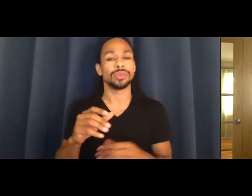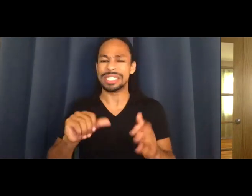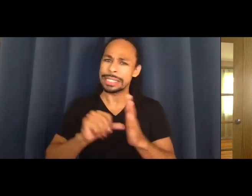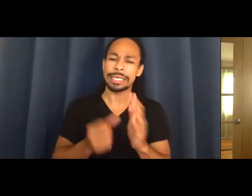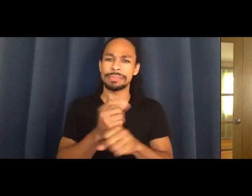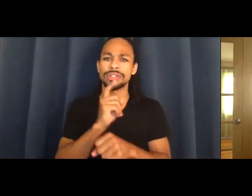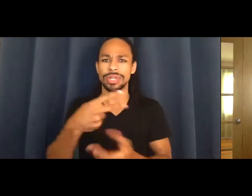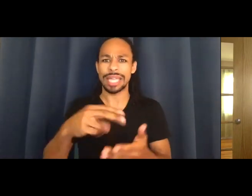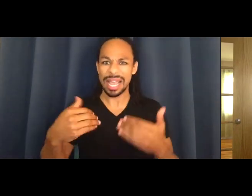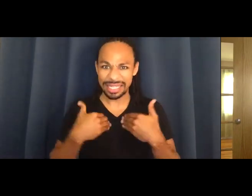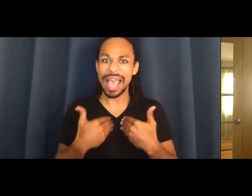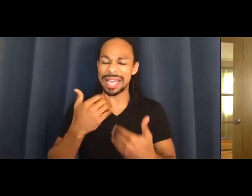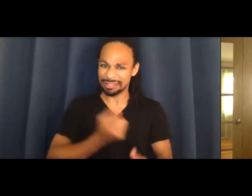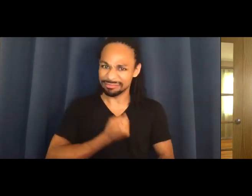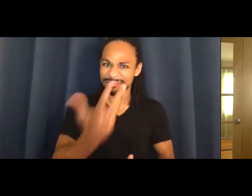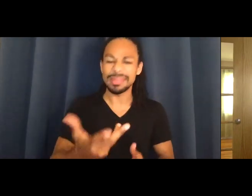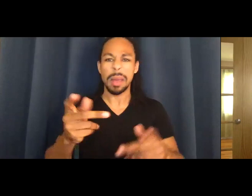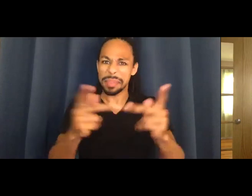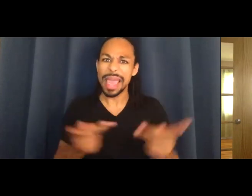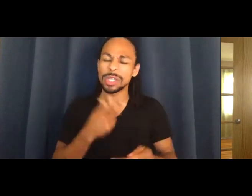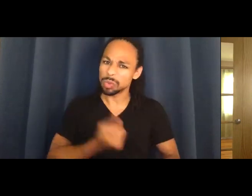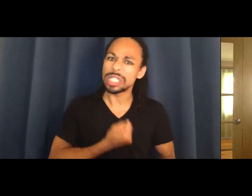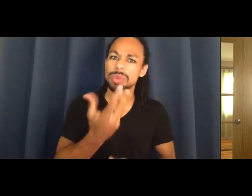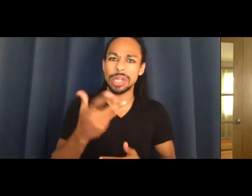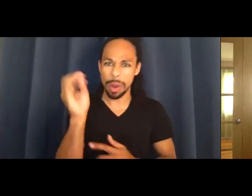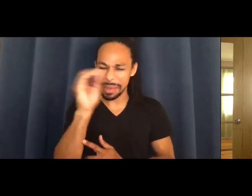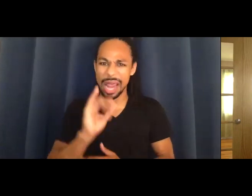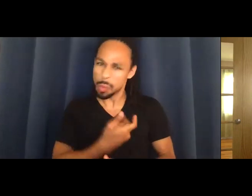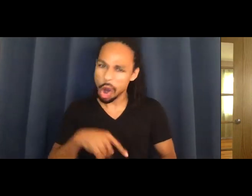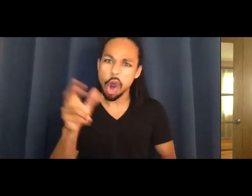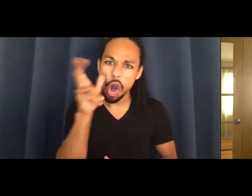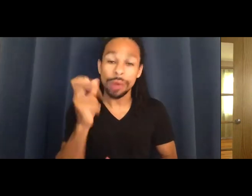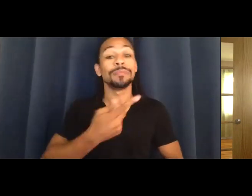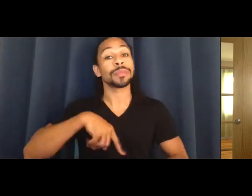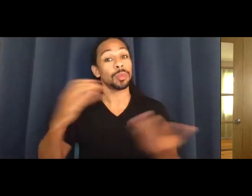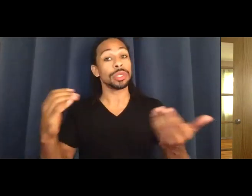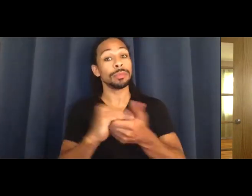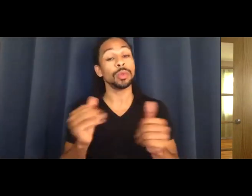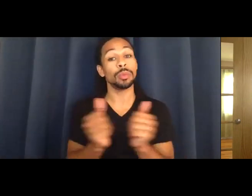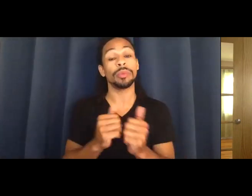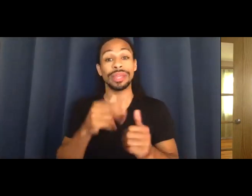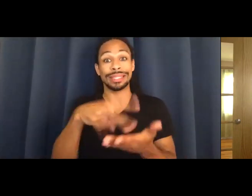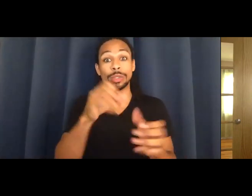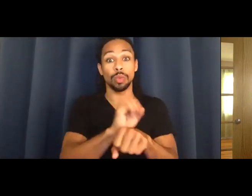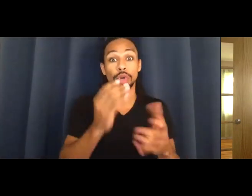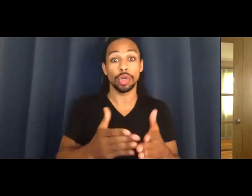seat at the table. Lastly, we have curated discussion to offer considerations and envision